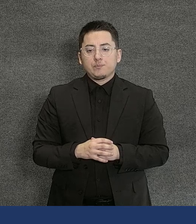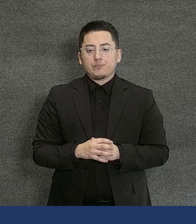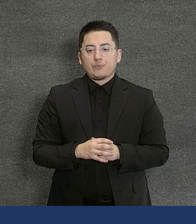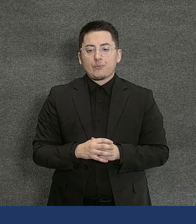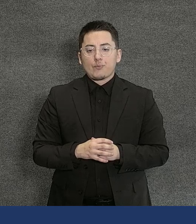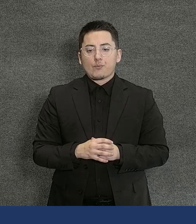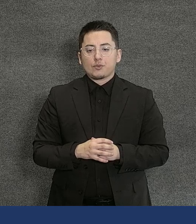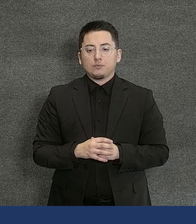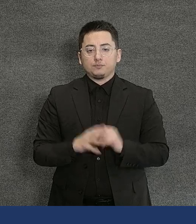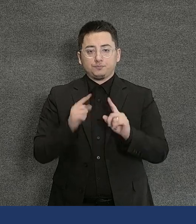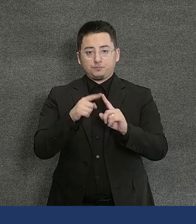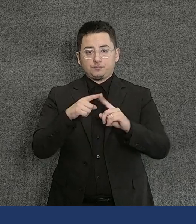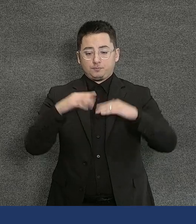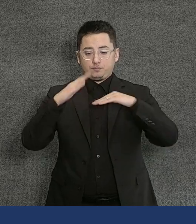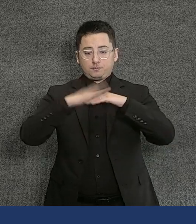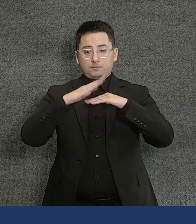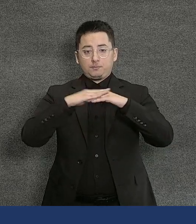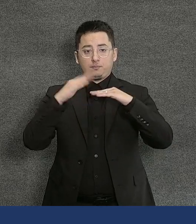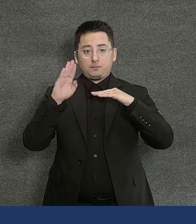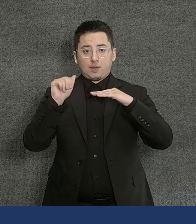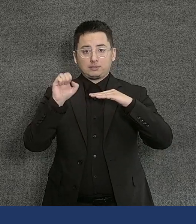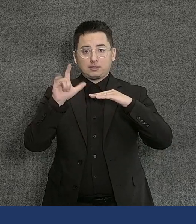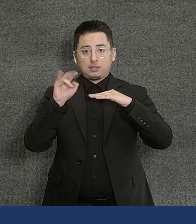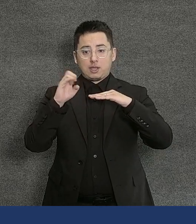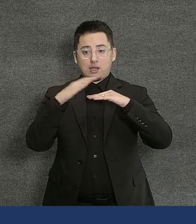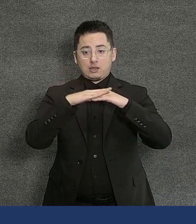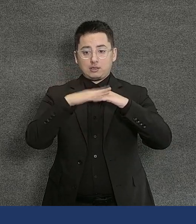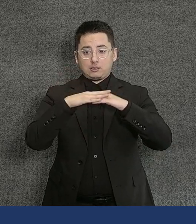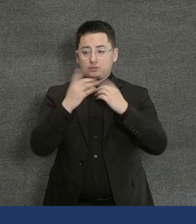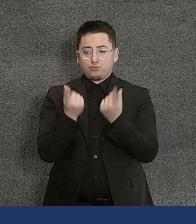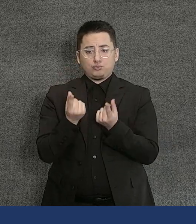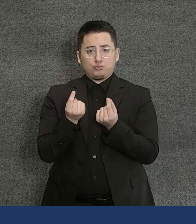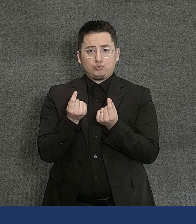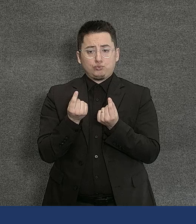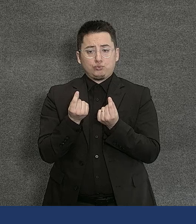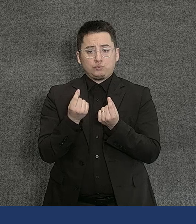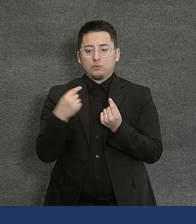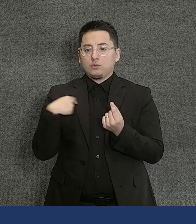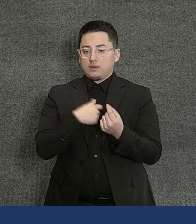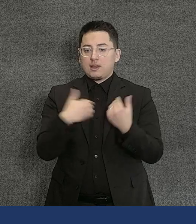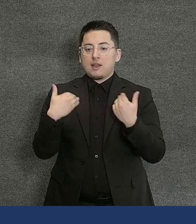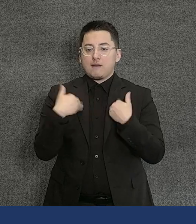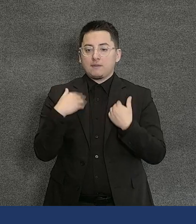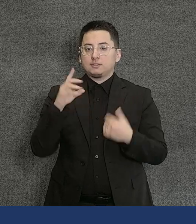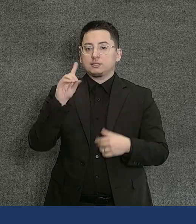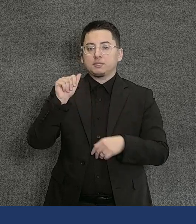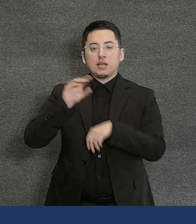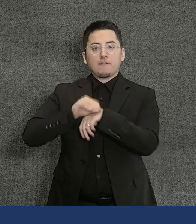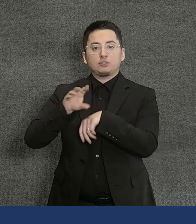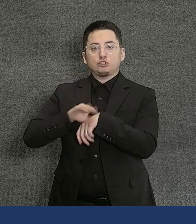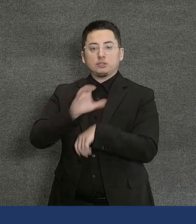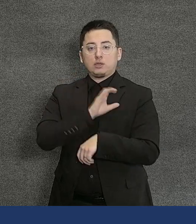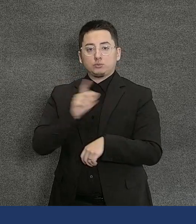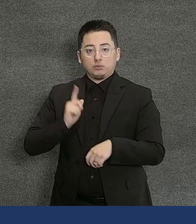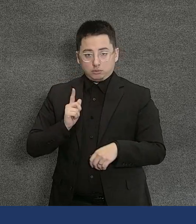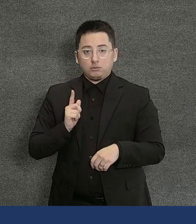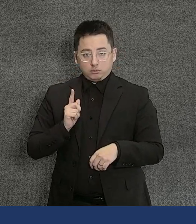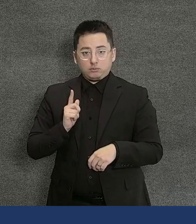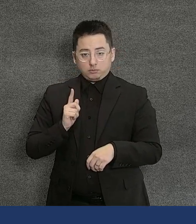for many years in our office is, we have a Disability Advisory Council. There are people in this room who have attended those meetings.